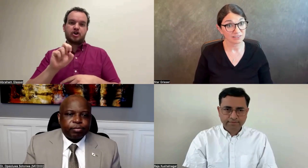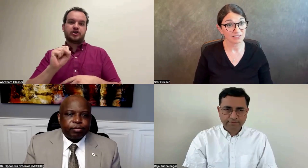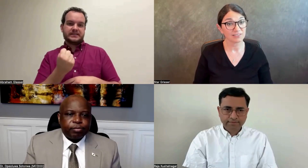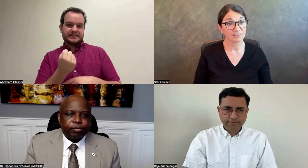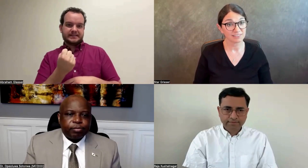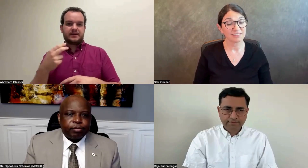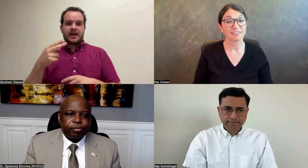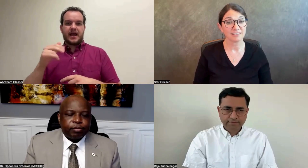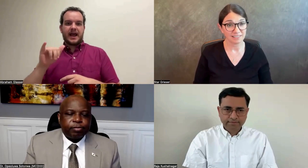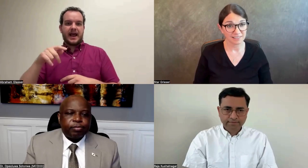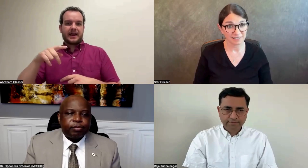Gardner's Hype